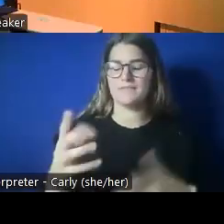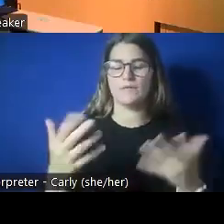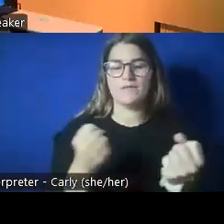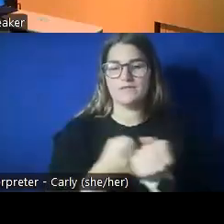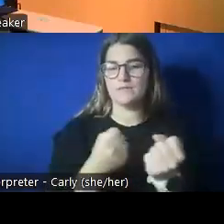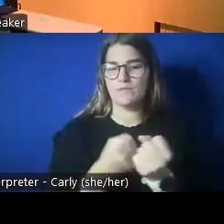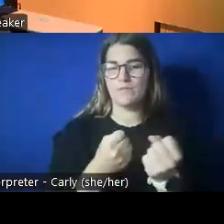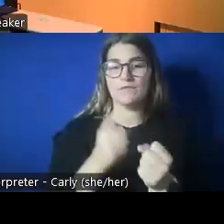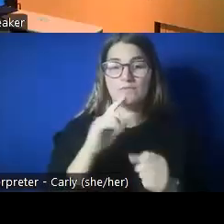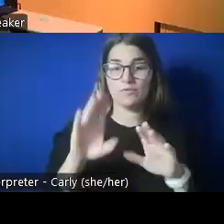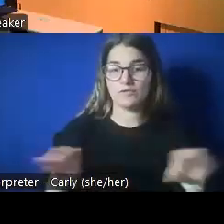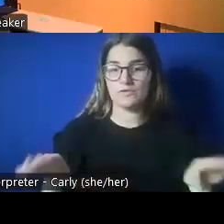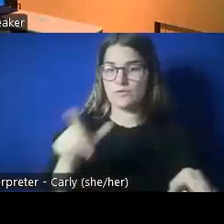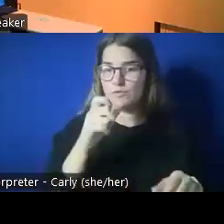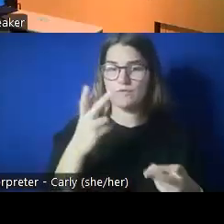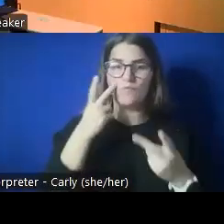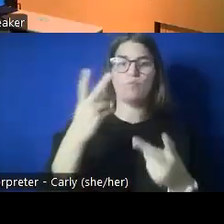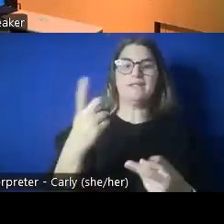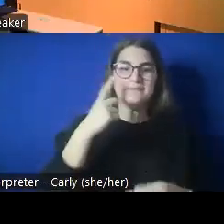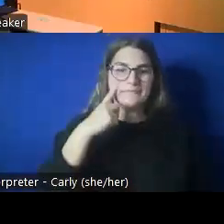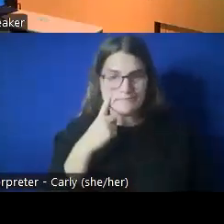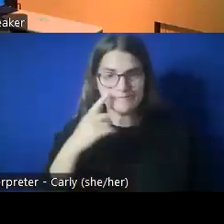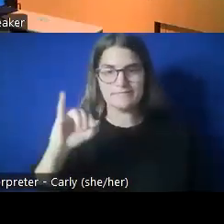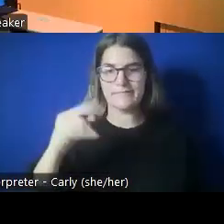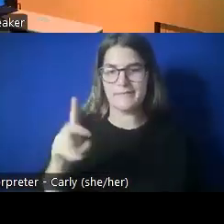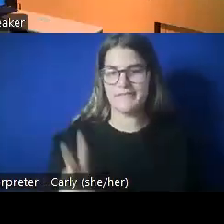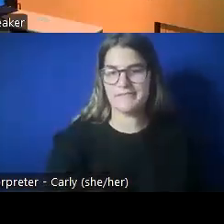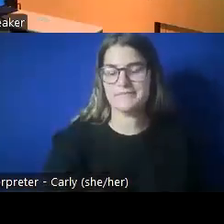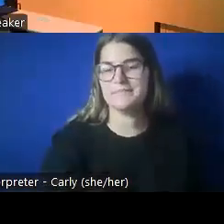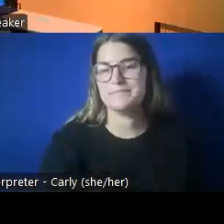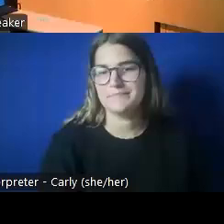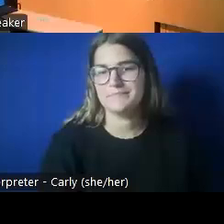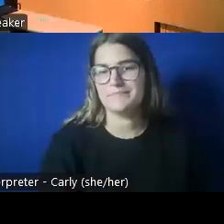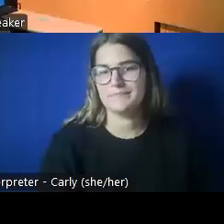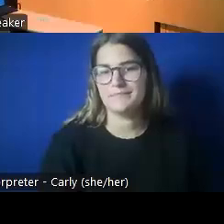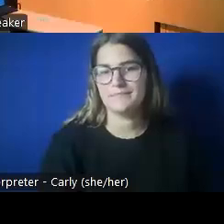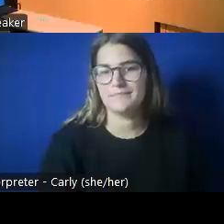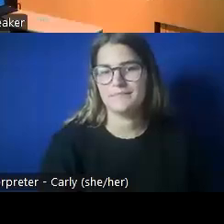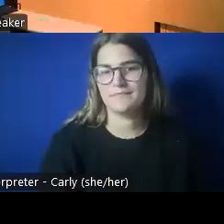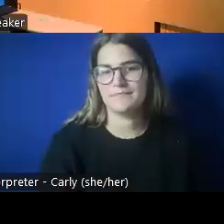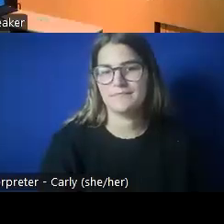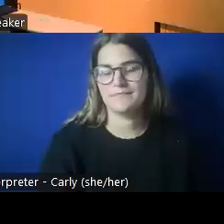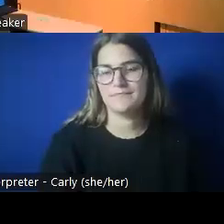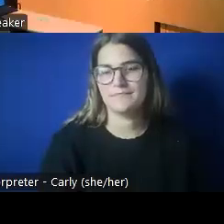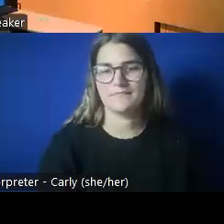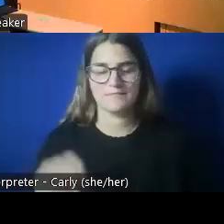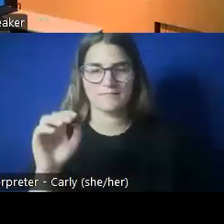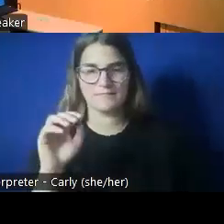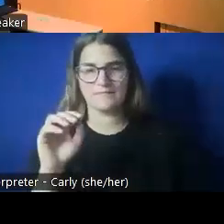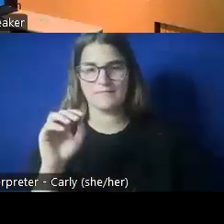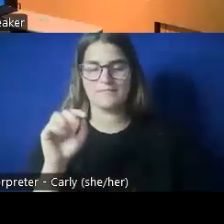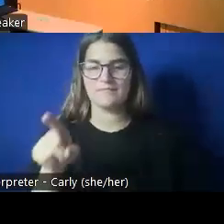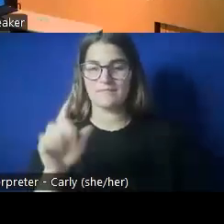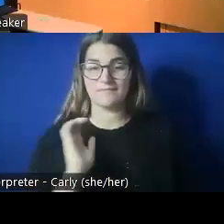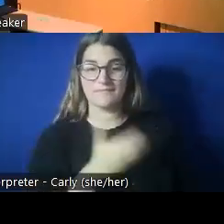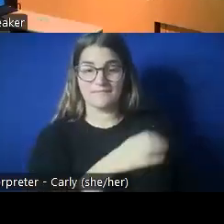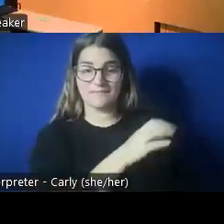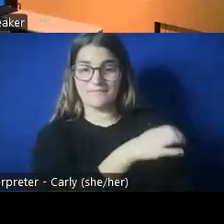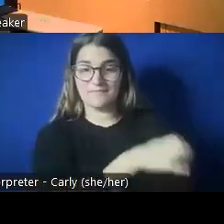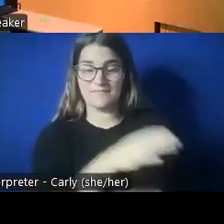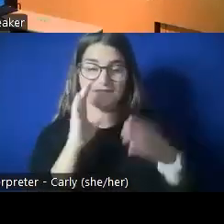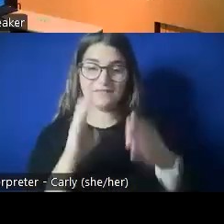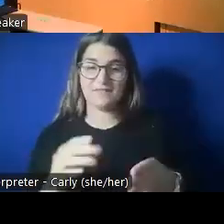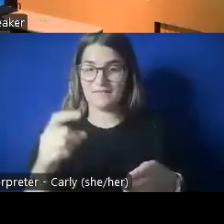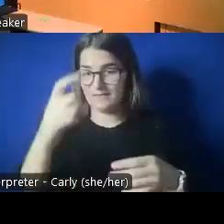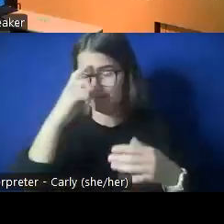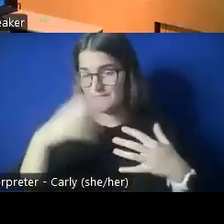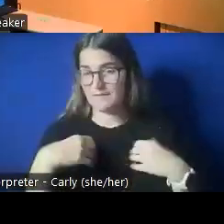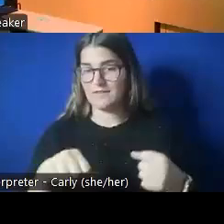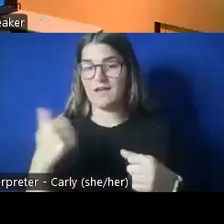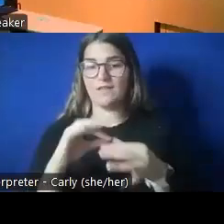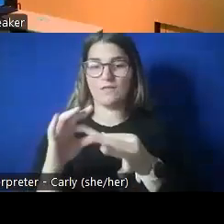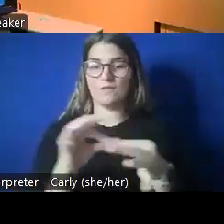ipv um while our Clinic focuses on mental health and other coordinated supports for adults I'll